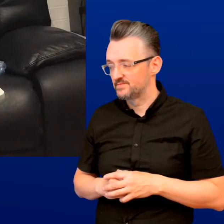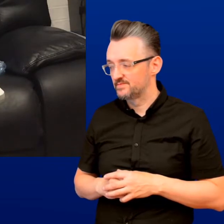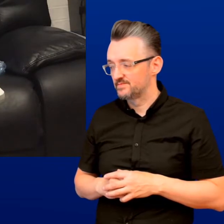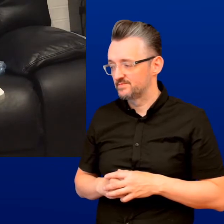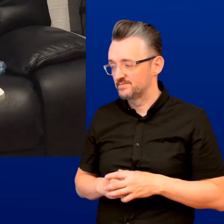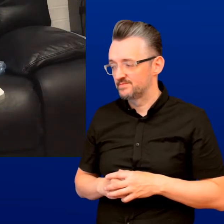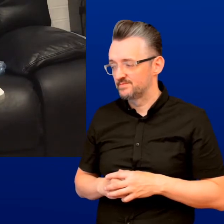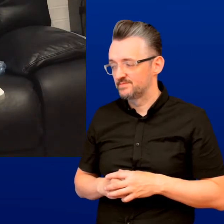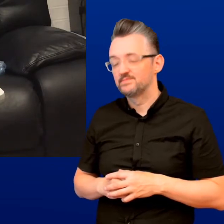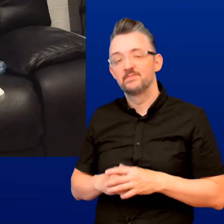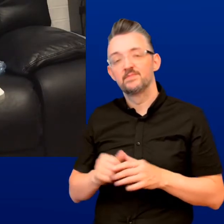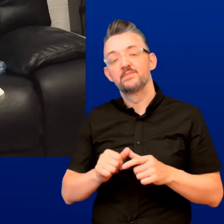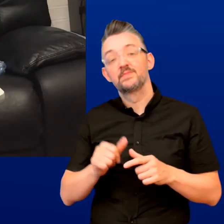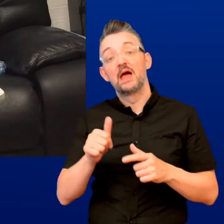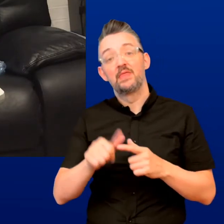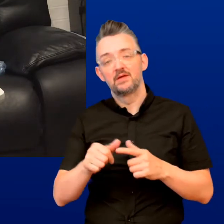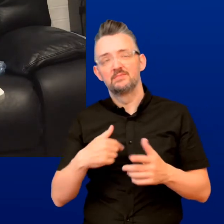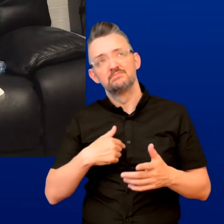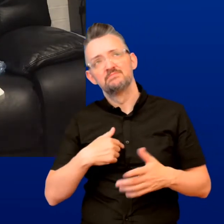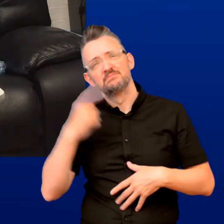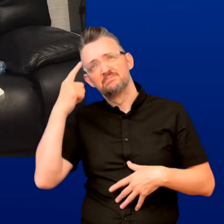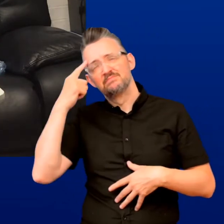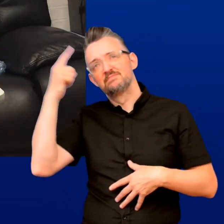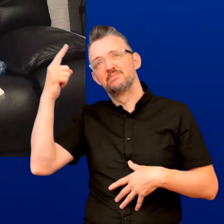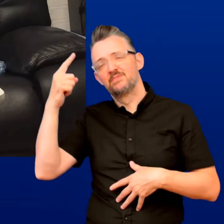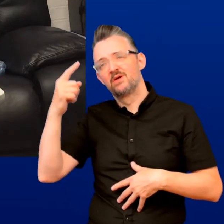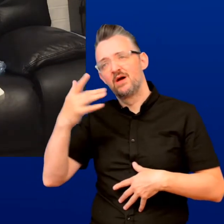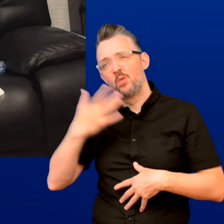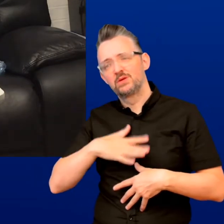and then what I did was I decided on what I would like